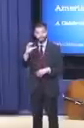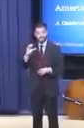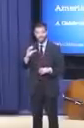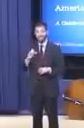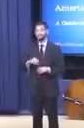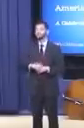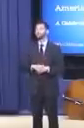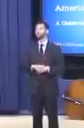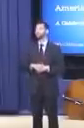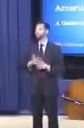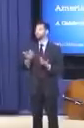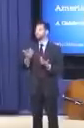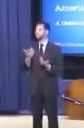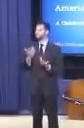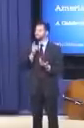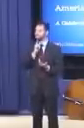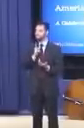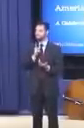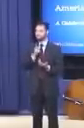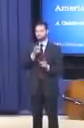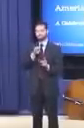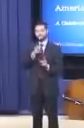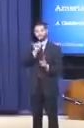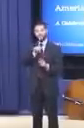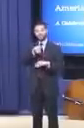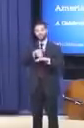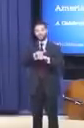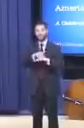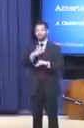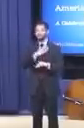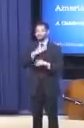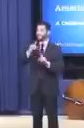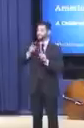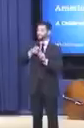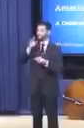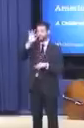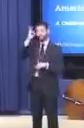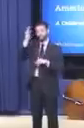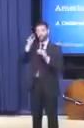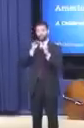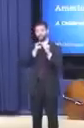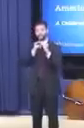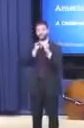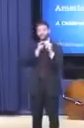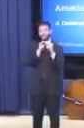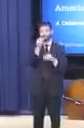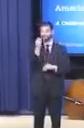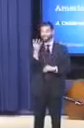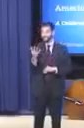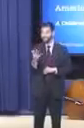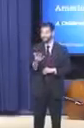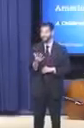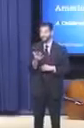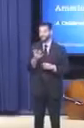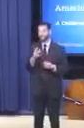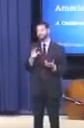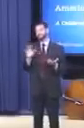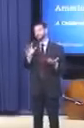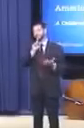And um. That was the night I had my first French kiss. Or first successful French kiss.